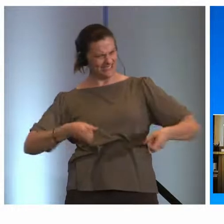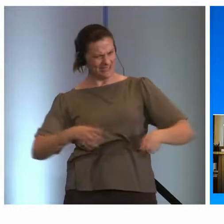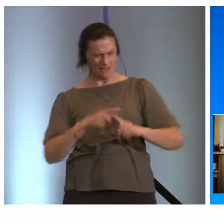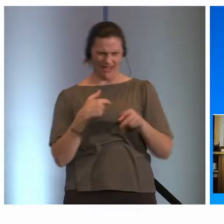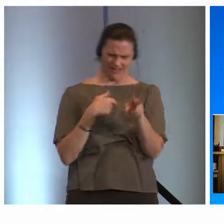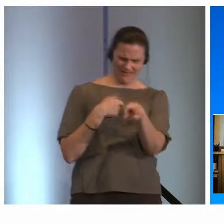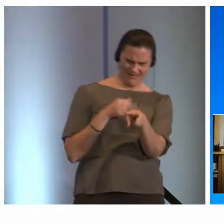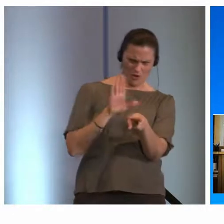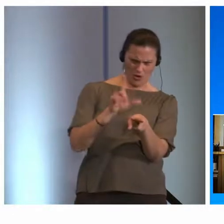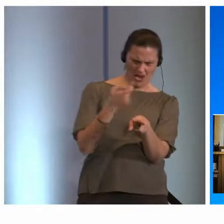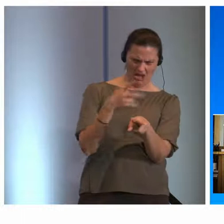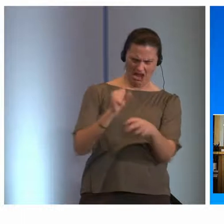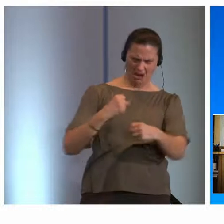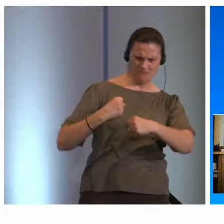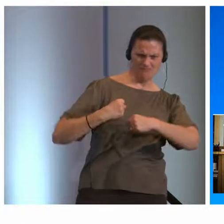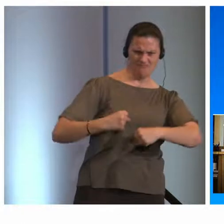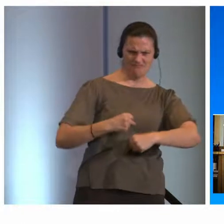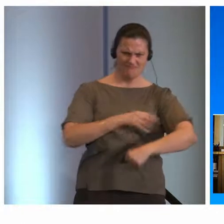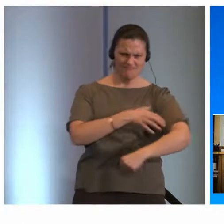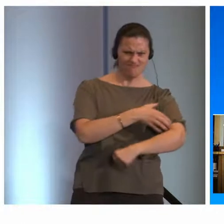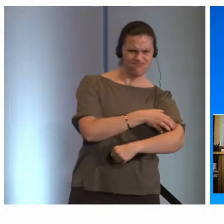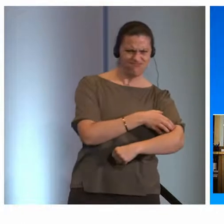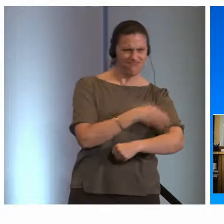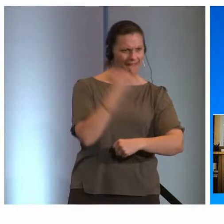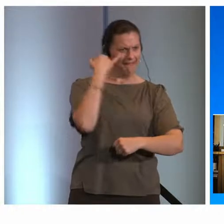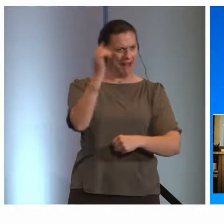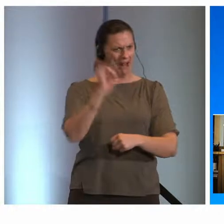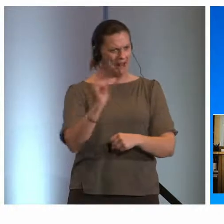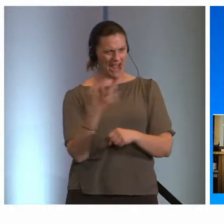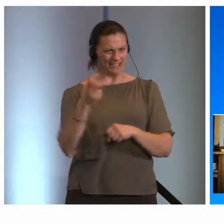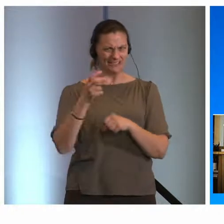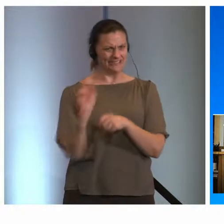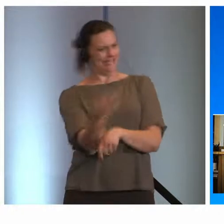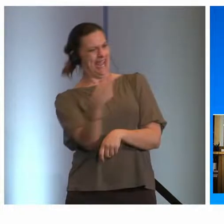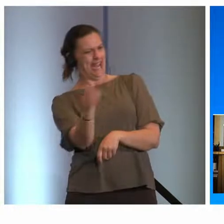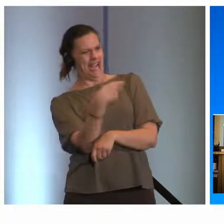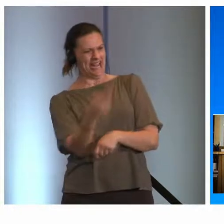know looks to me like she's got the legs of a tennis pro.